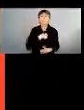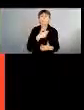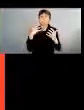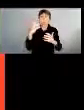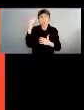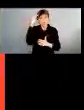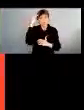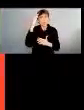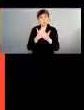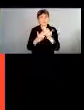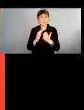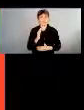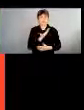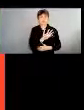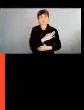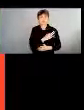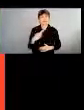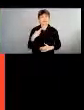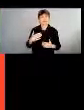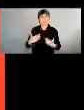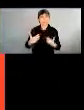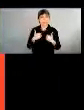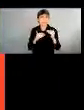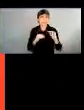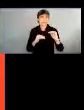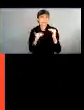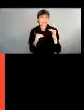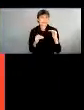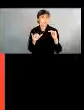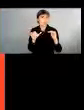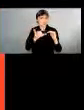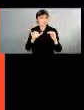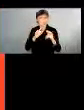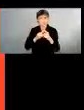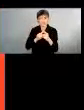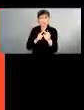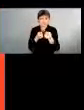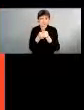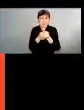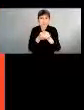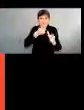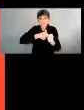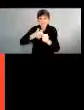of our own staff to adequately support all applicant needs, so we’ve begun to formalize